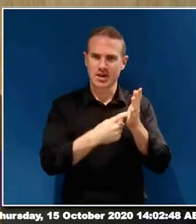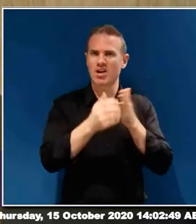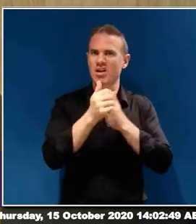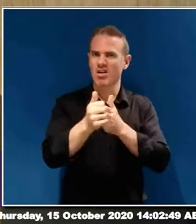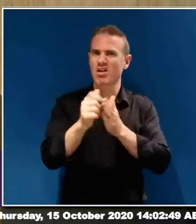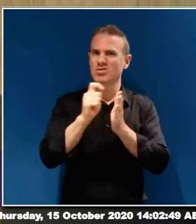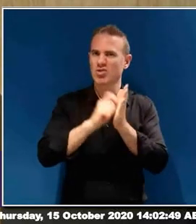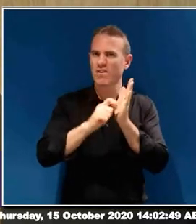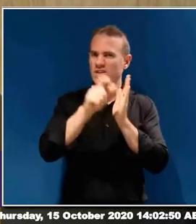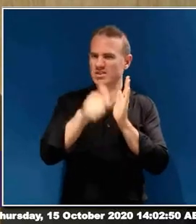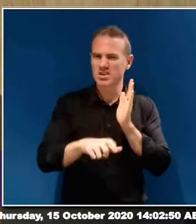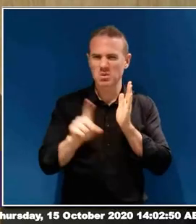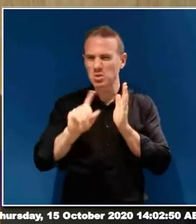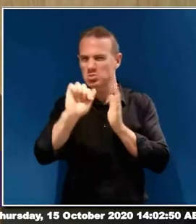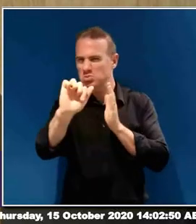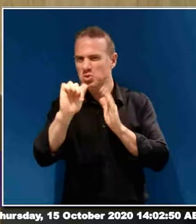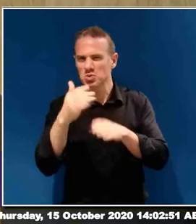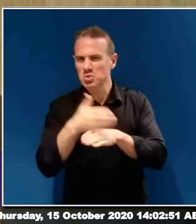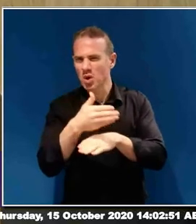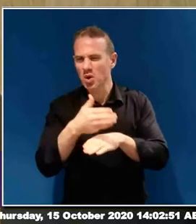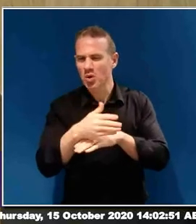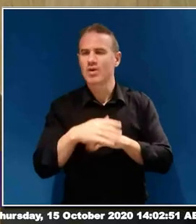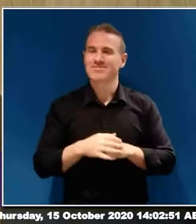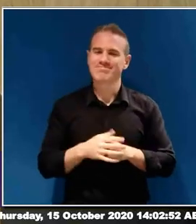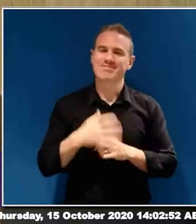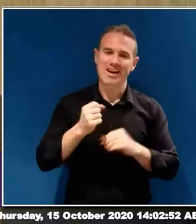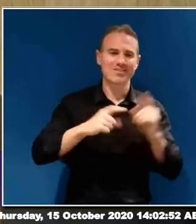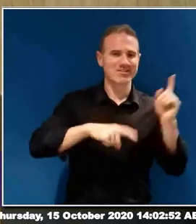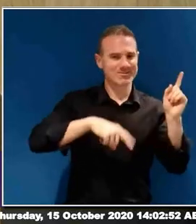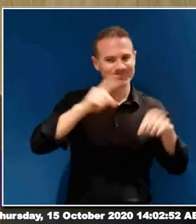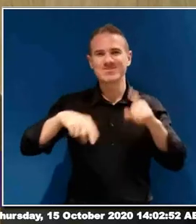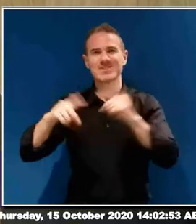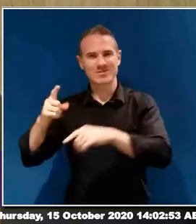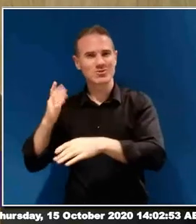My primarily responsibility was to supervise a group of Guidance Officers